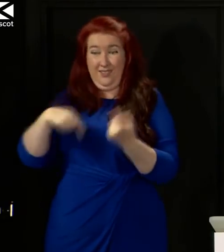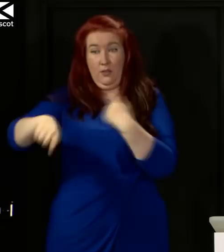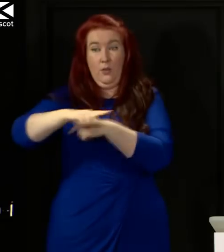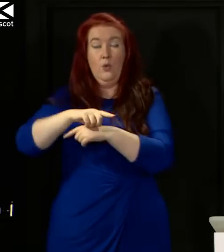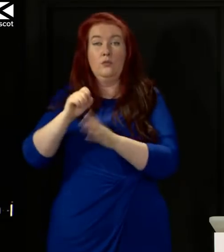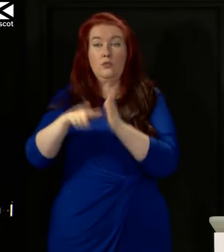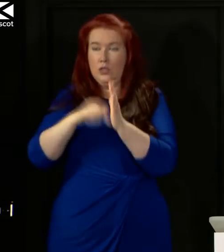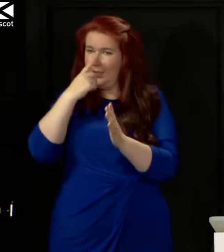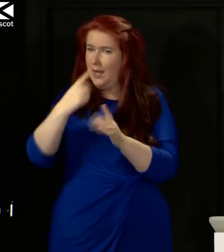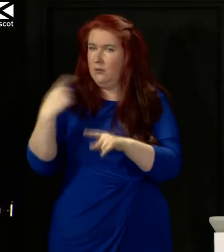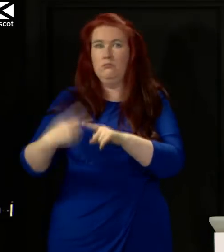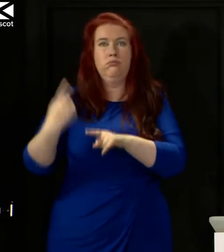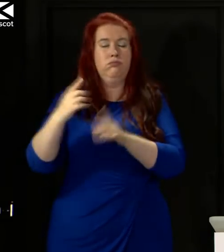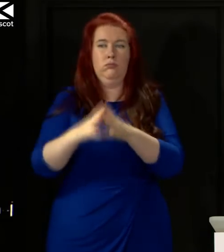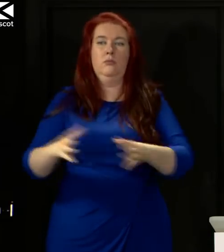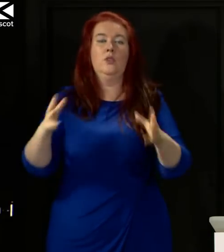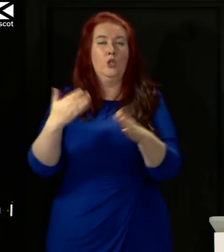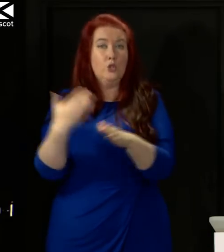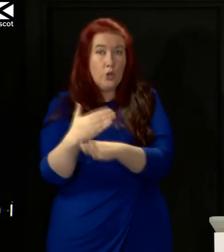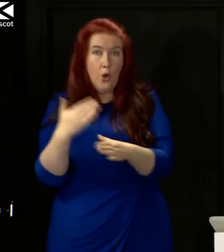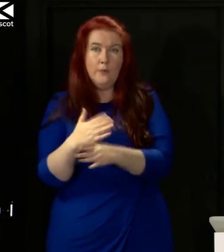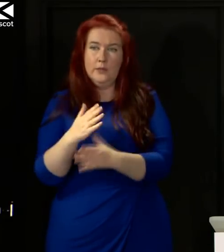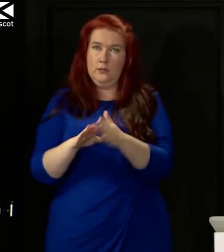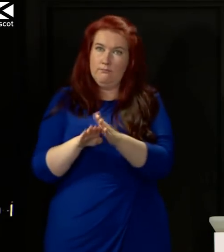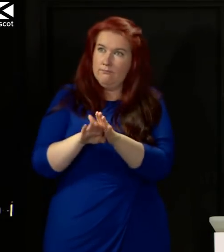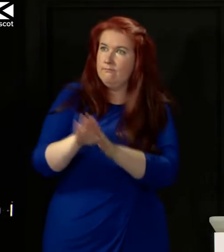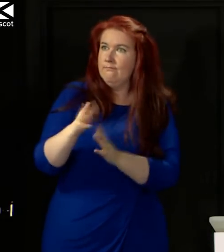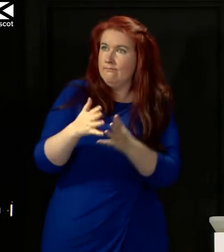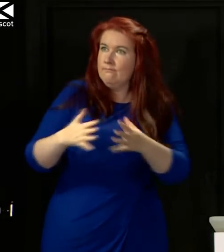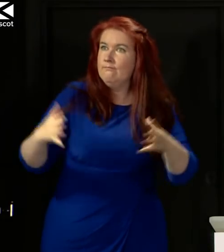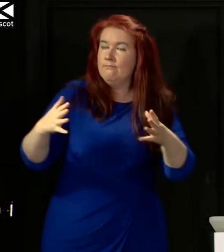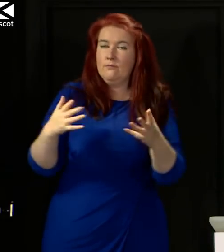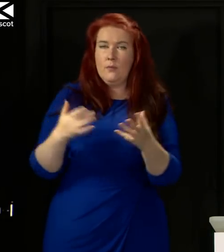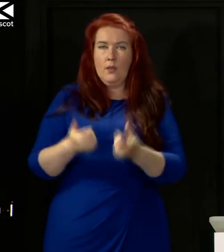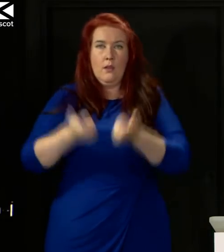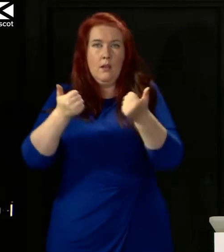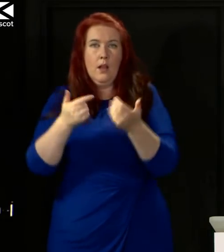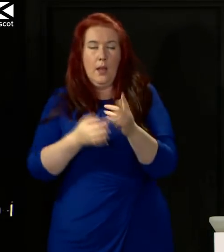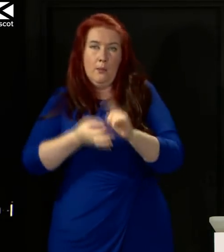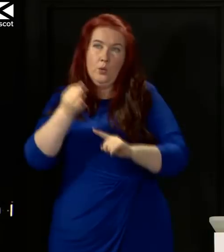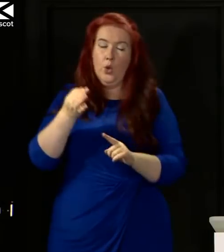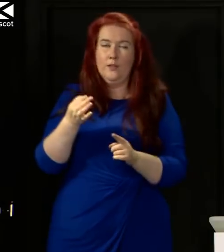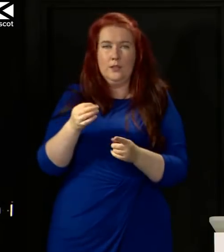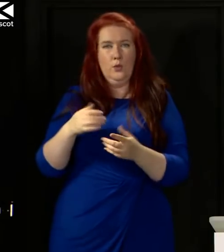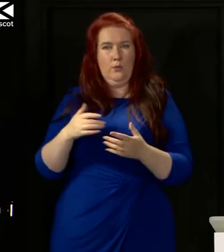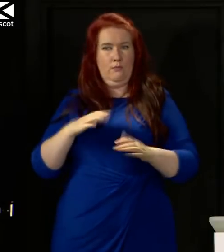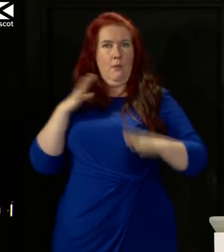to jobs and growth, while also helping to prepare our economy and our public services for the future.